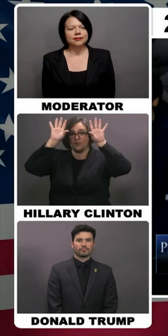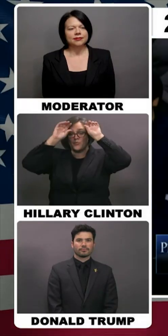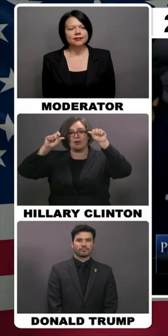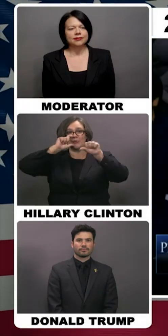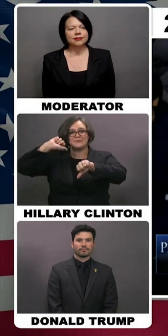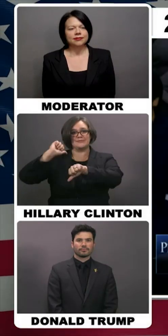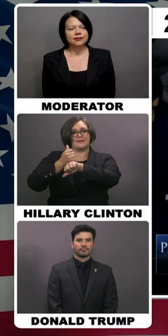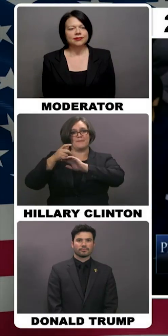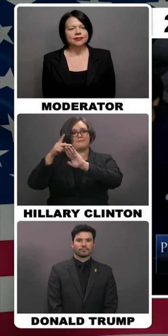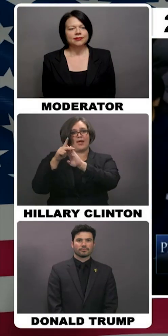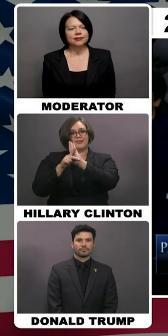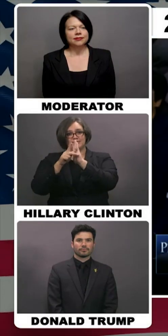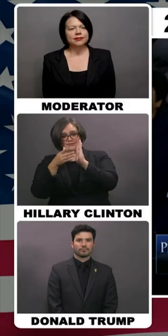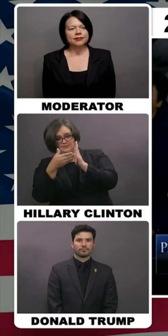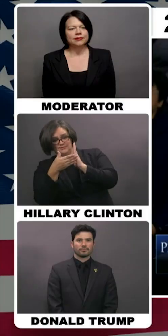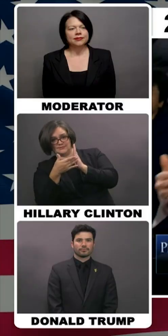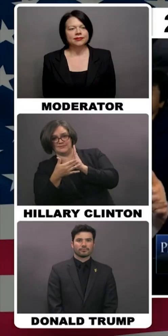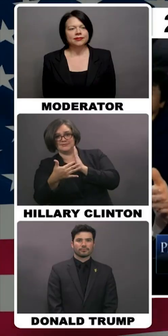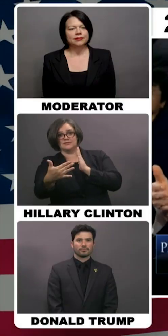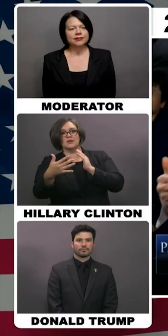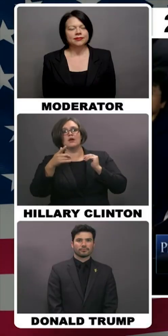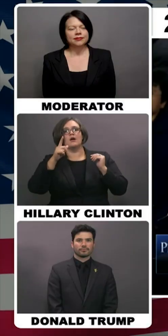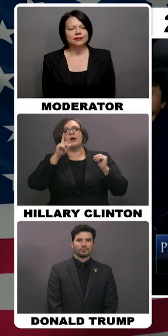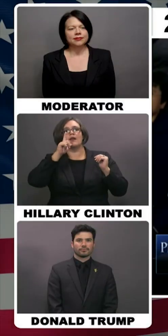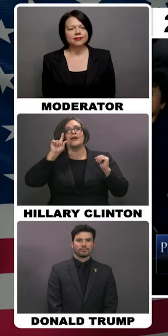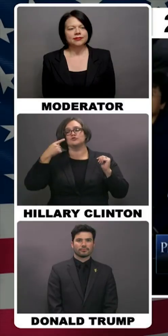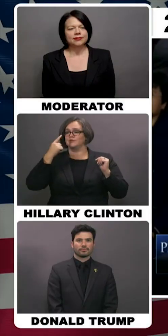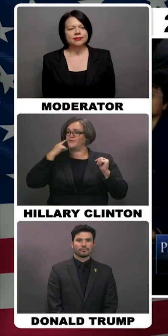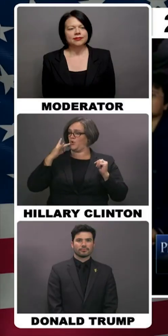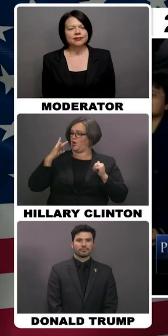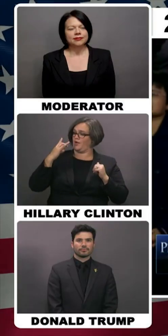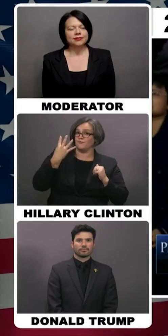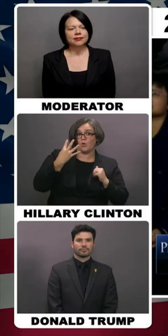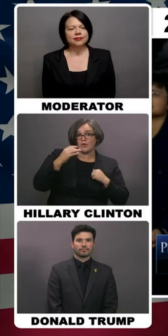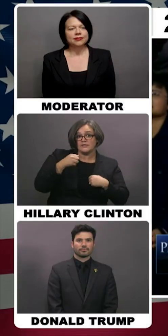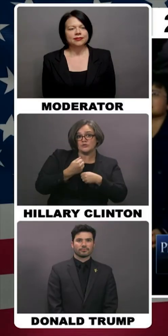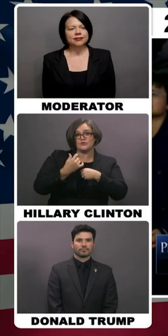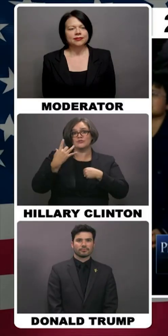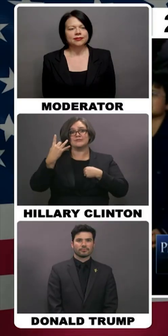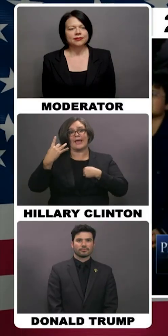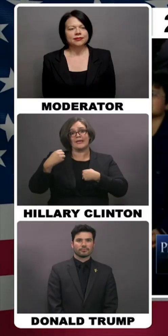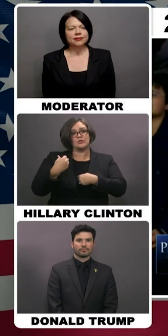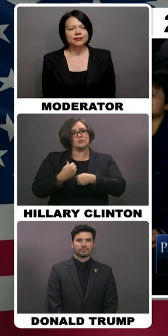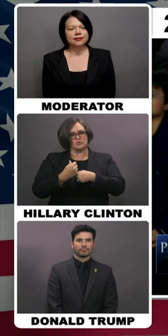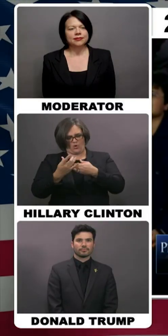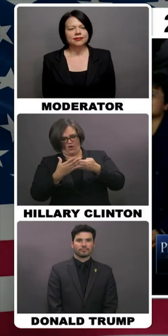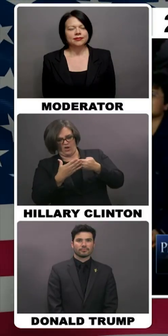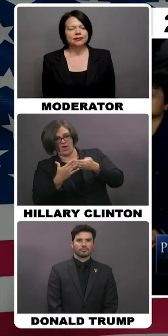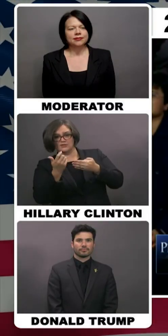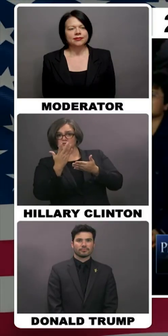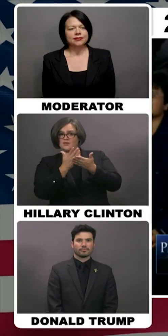for not just four or eight years, but because of some of the important decisions we have to make here at home and